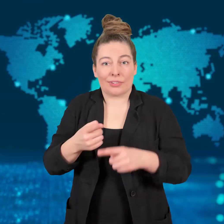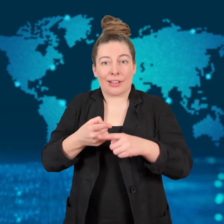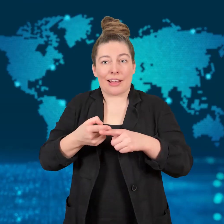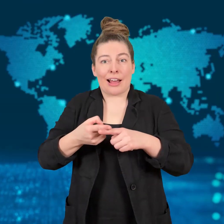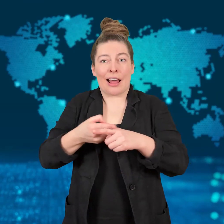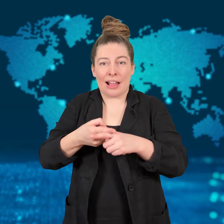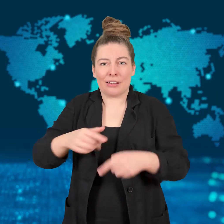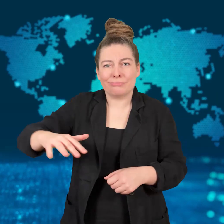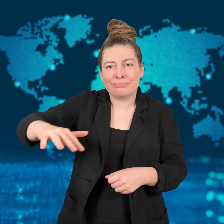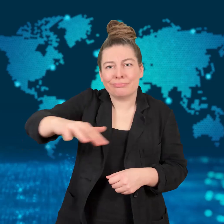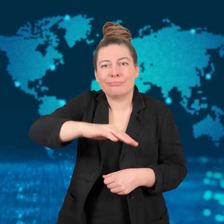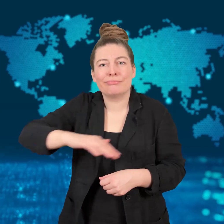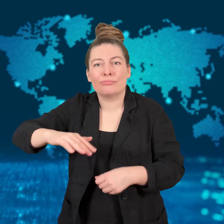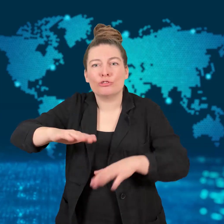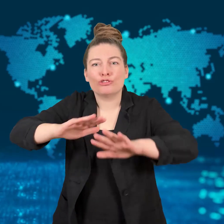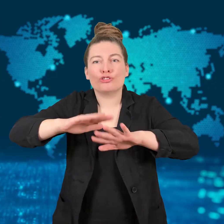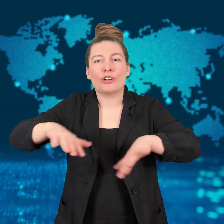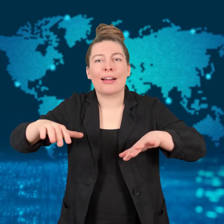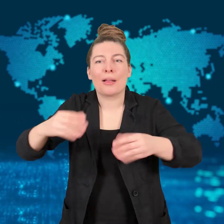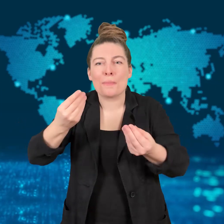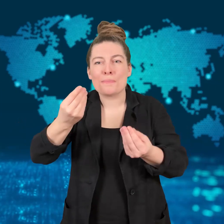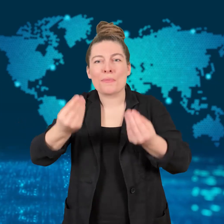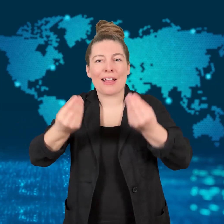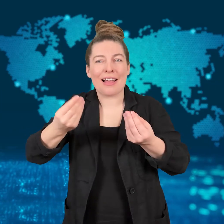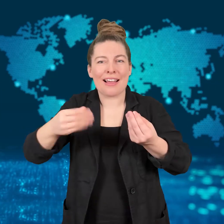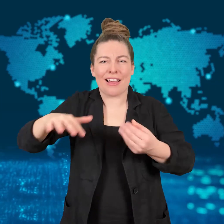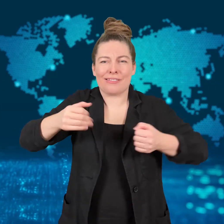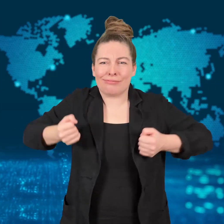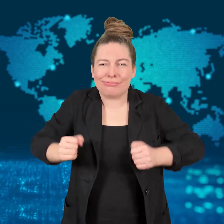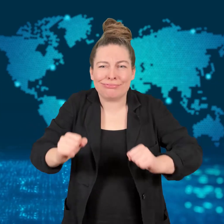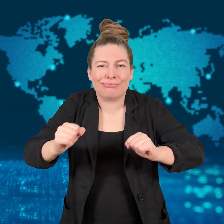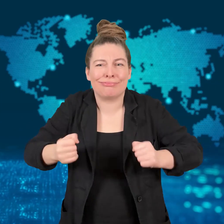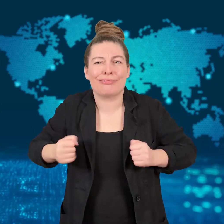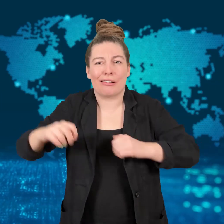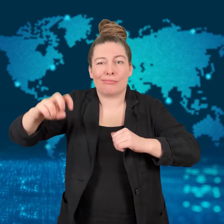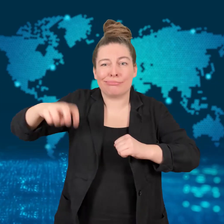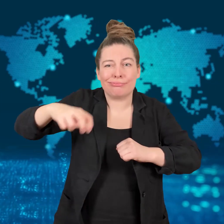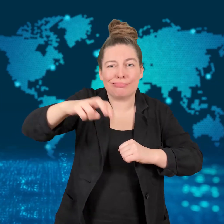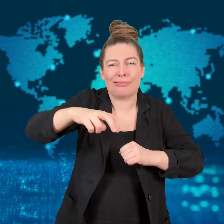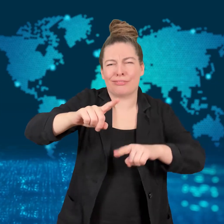[MONIKA]: Around 180 unexploded World War